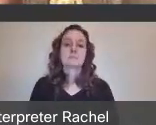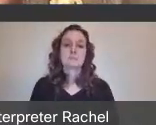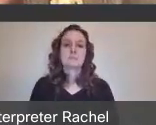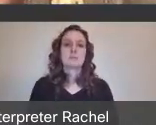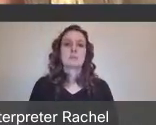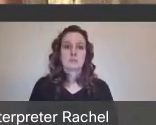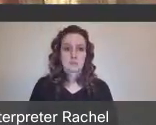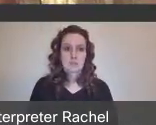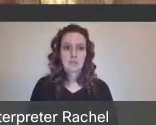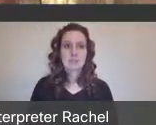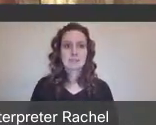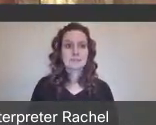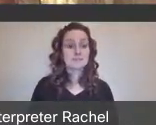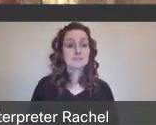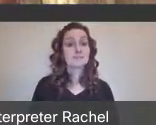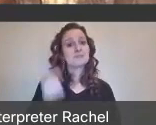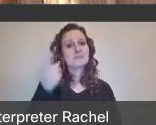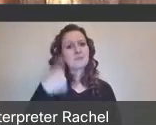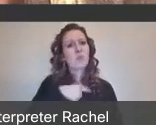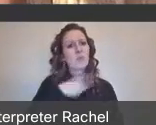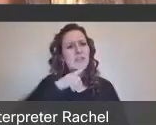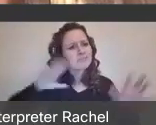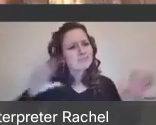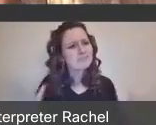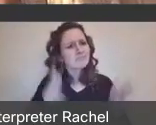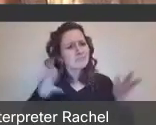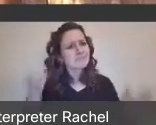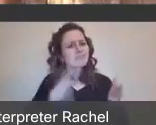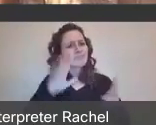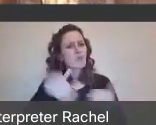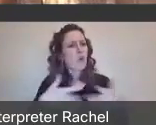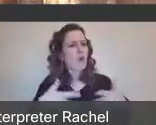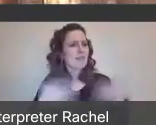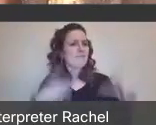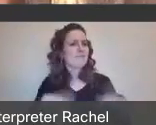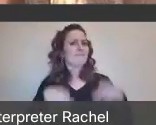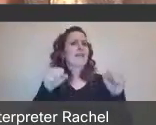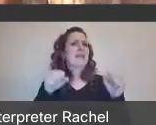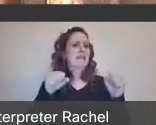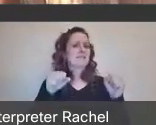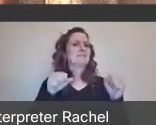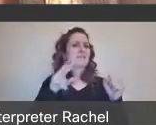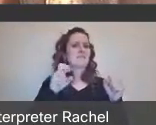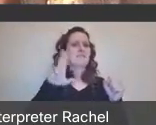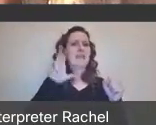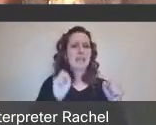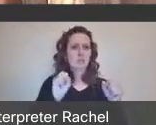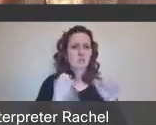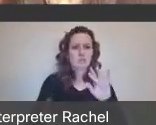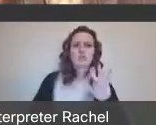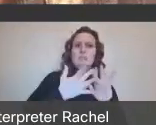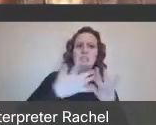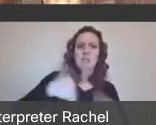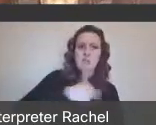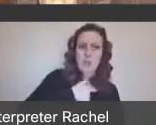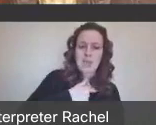However, we really urge all event venues to reach out to us and talk through a plan